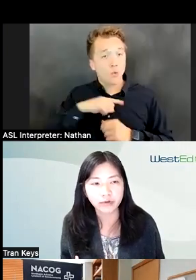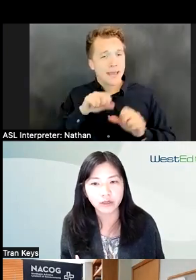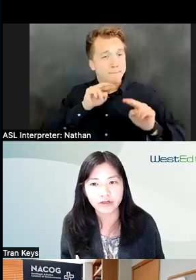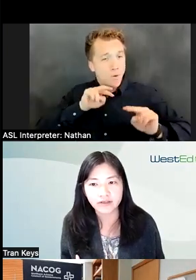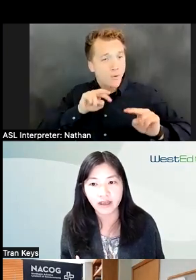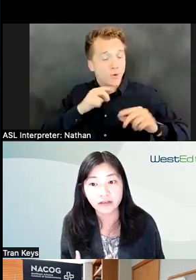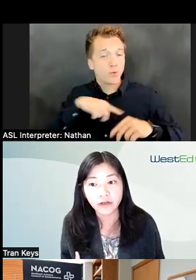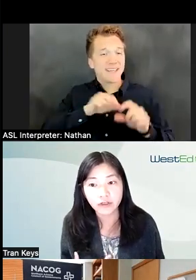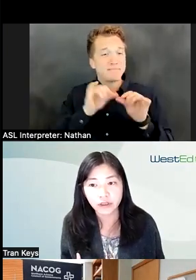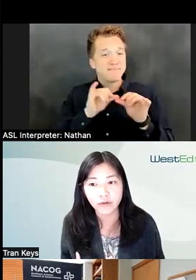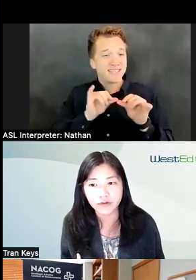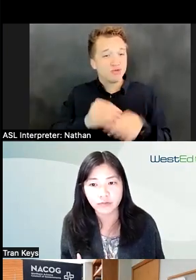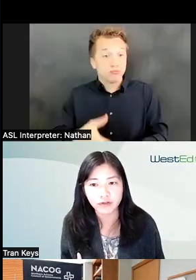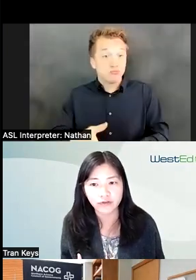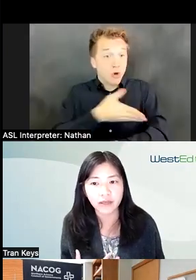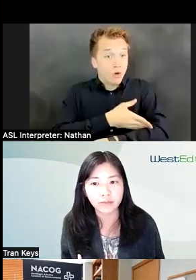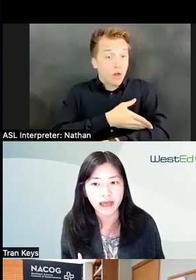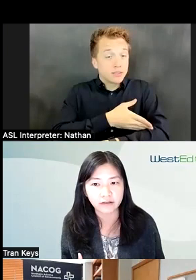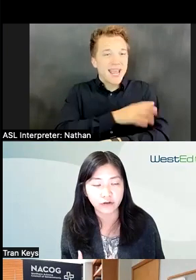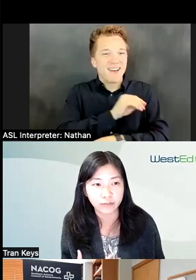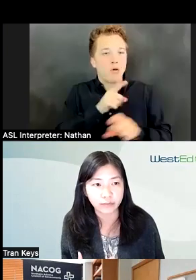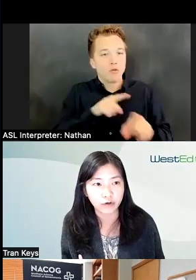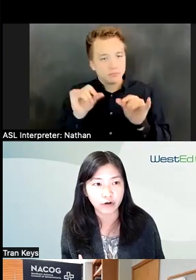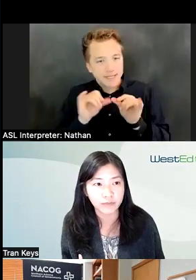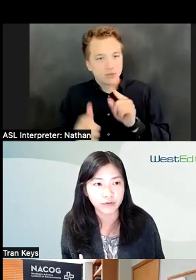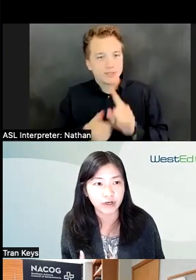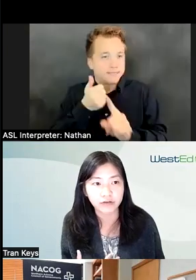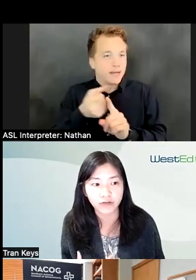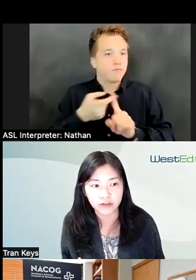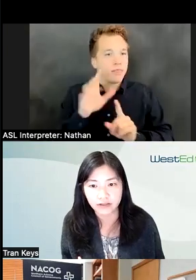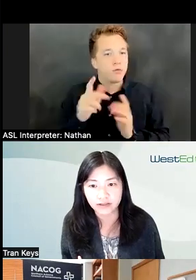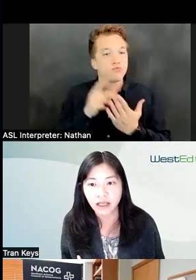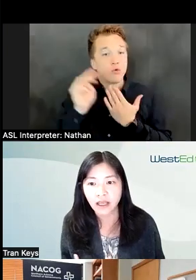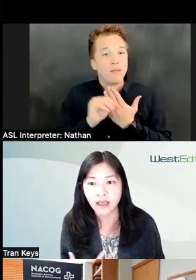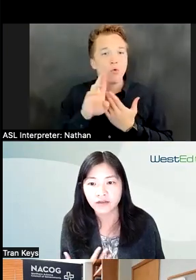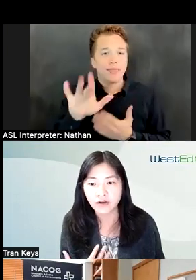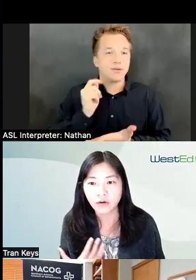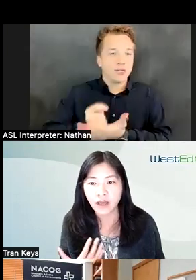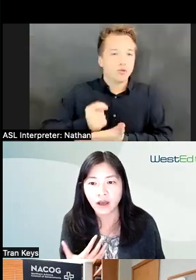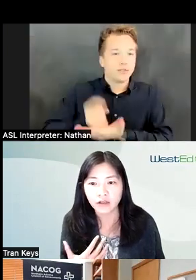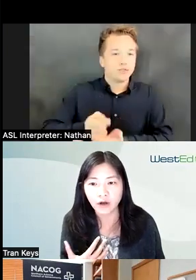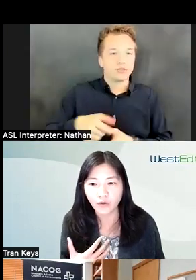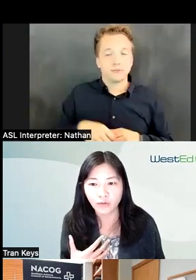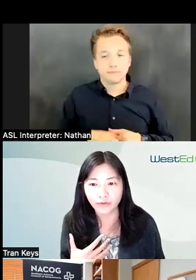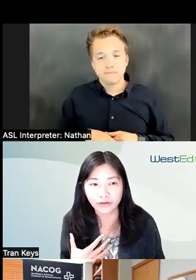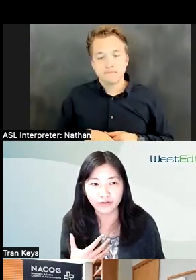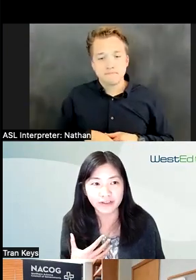progress, and eventually also to measure the impact of their programs or their interventions.